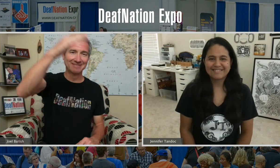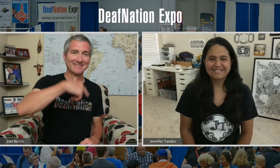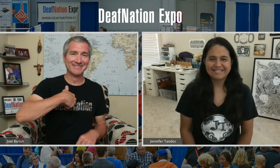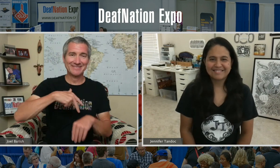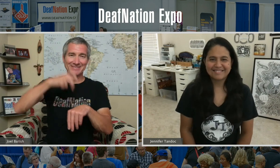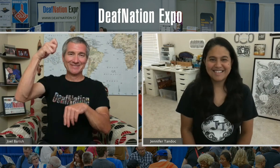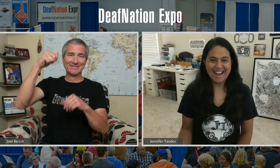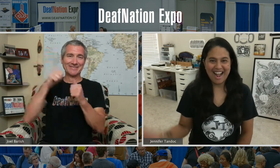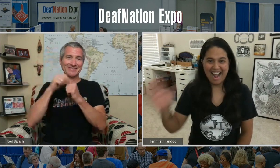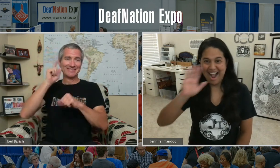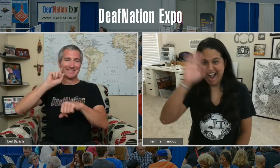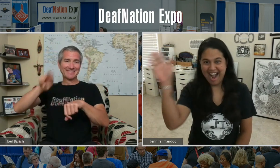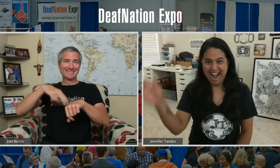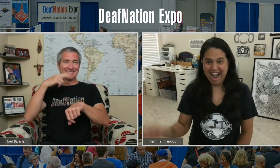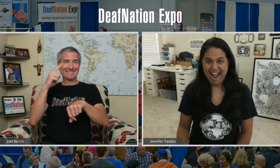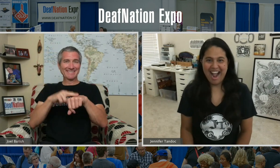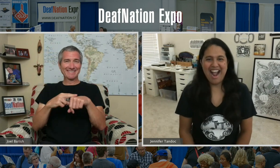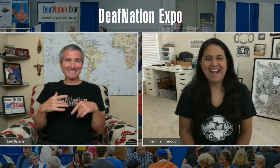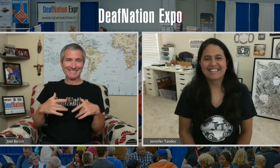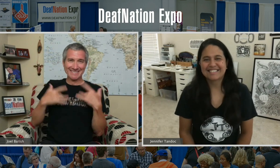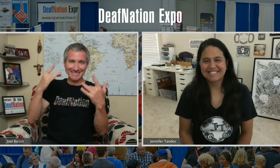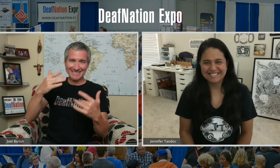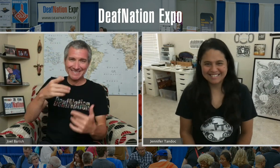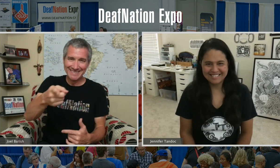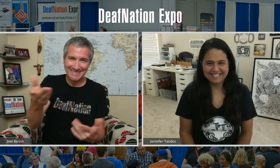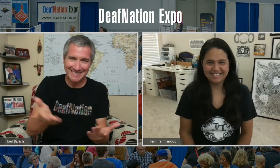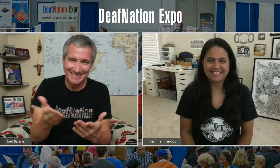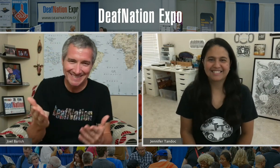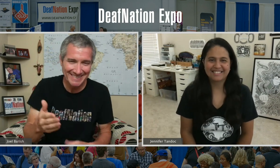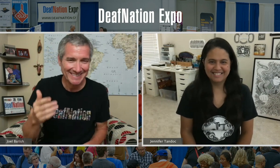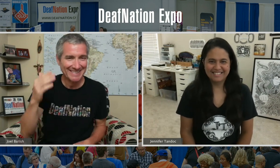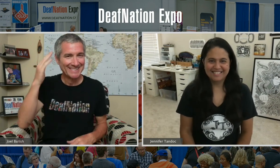Hello! I’m Joel with DeafNation. I’m thrilled you’re here.